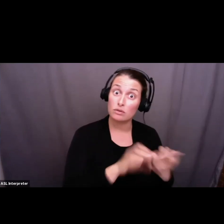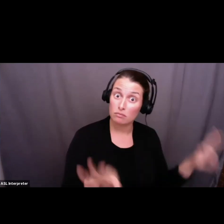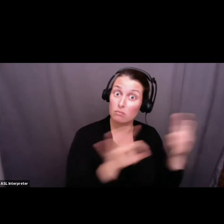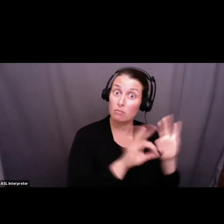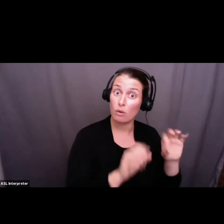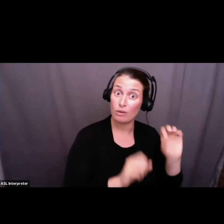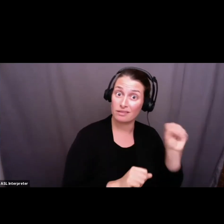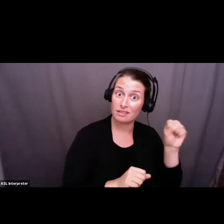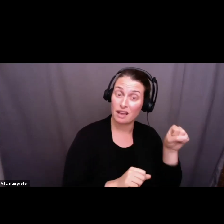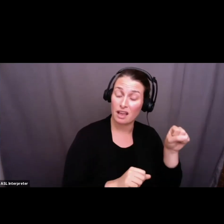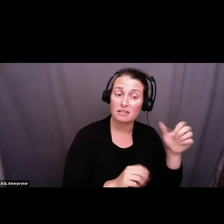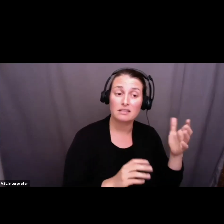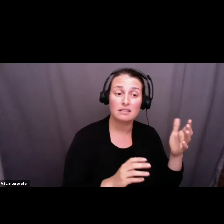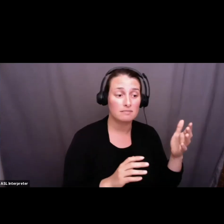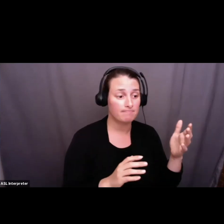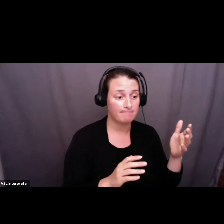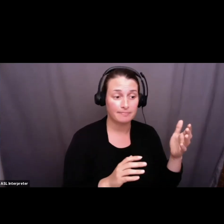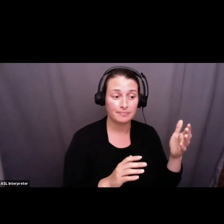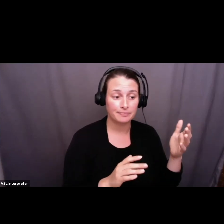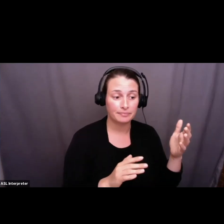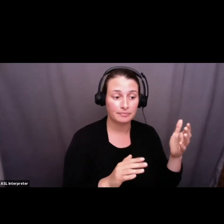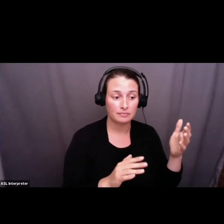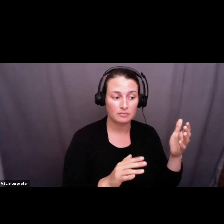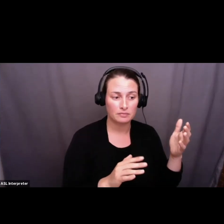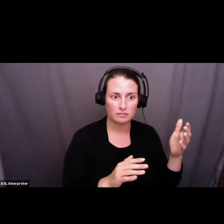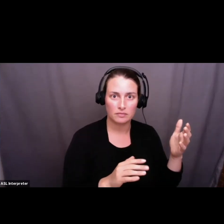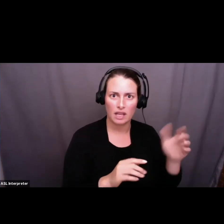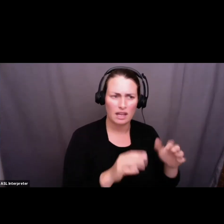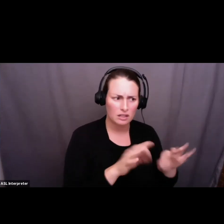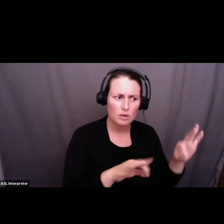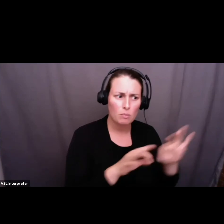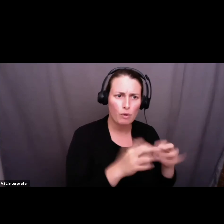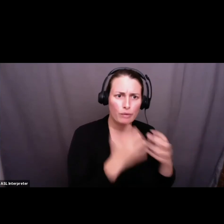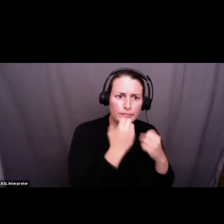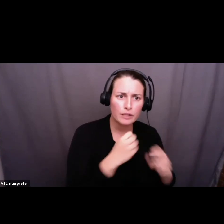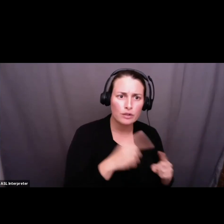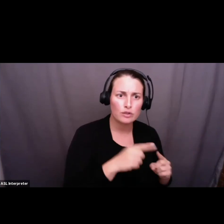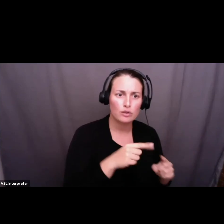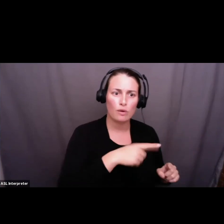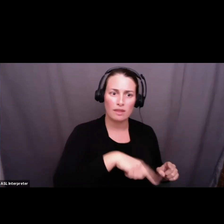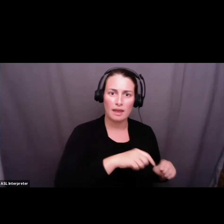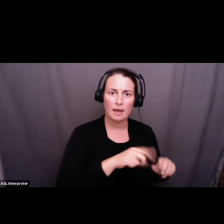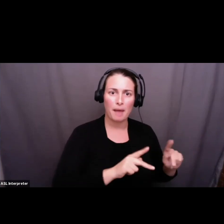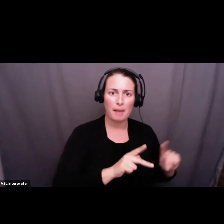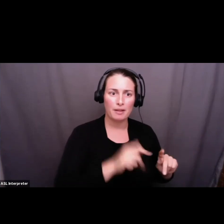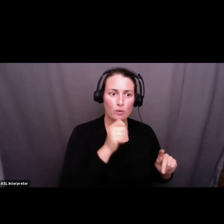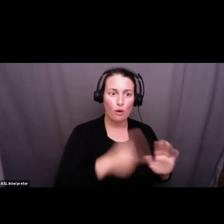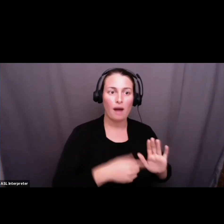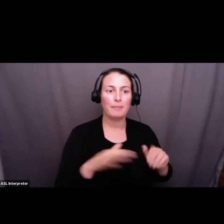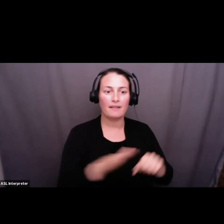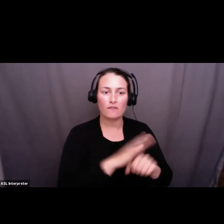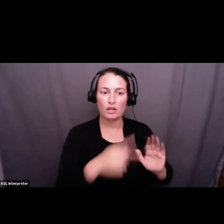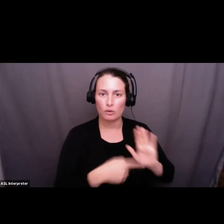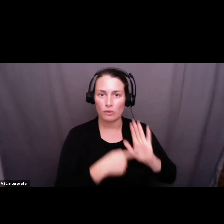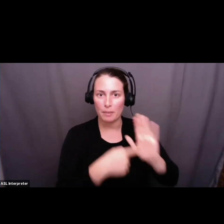to our underrepresented populations, so how do we make them more successful in the review